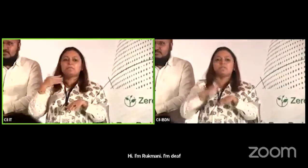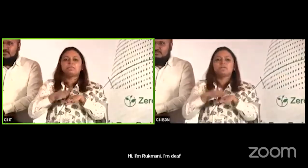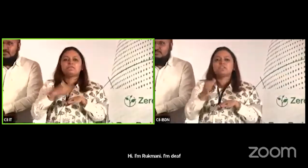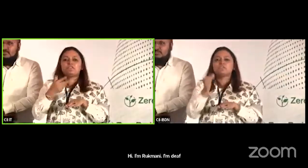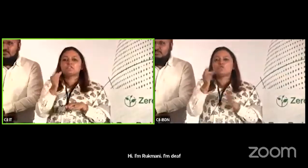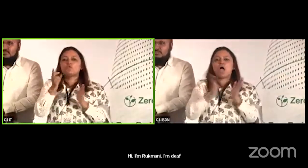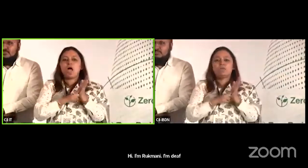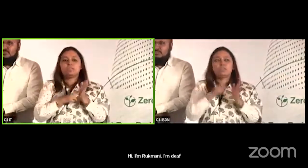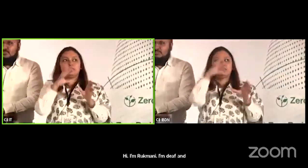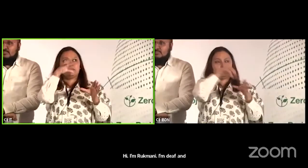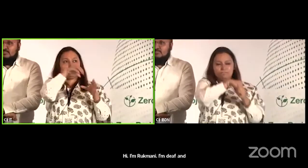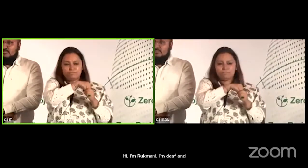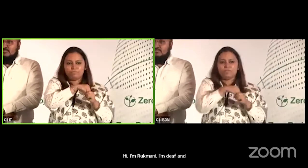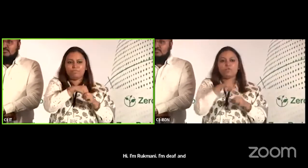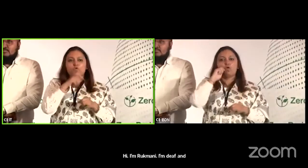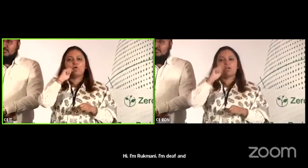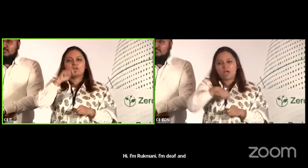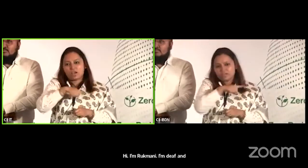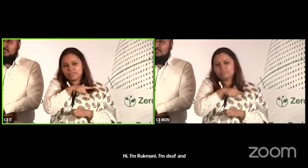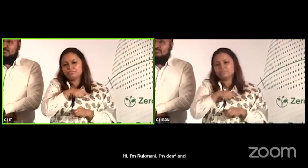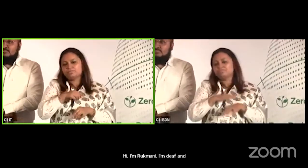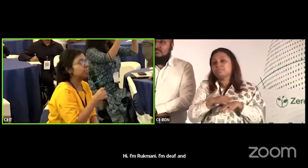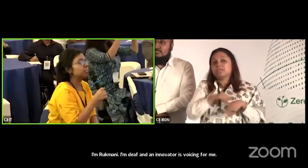voice and for me I have a 15 year experience